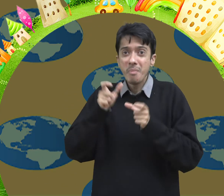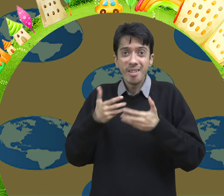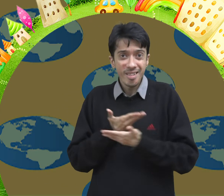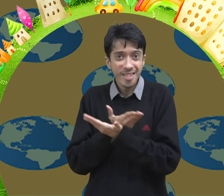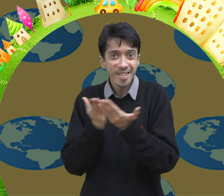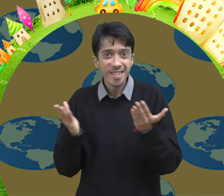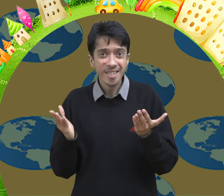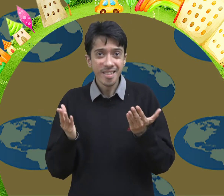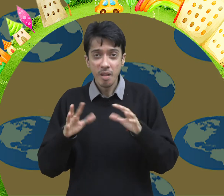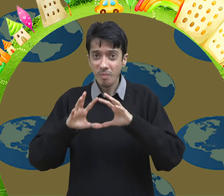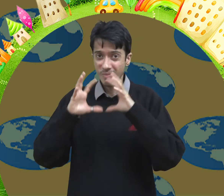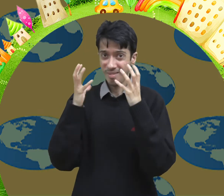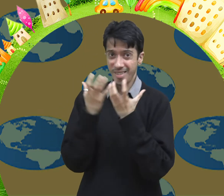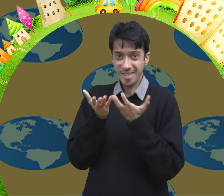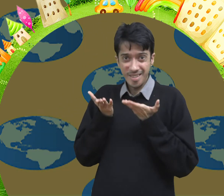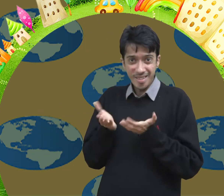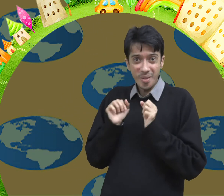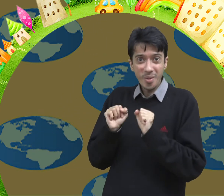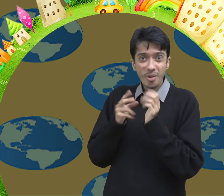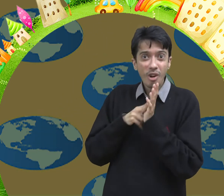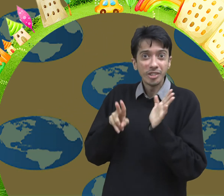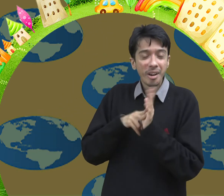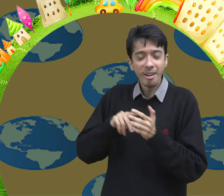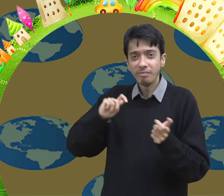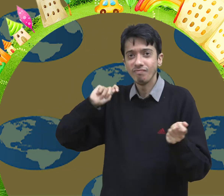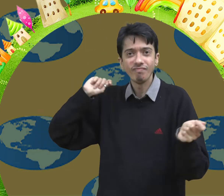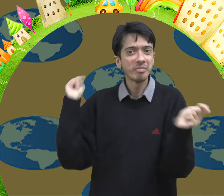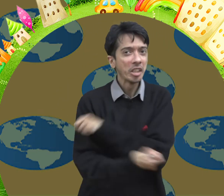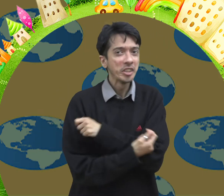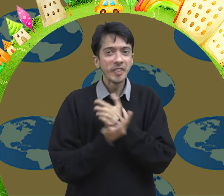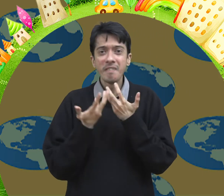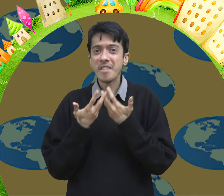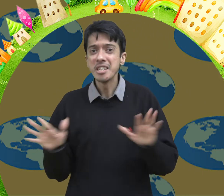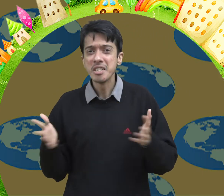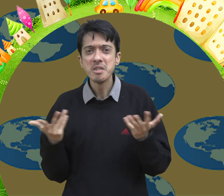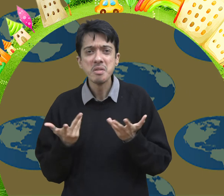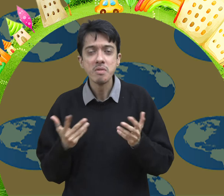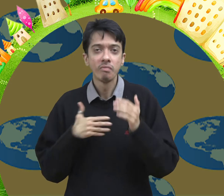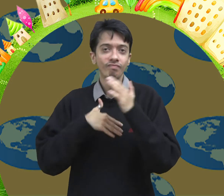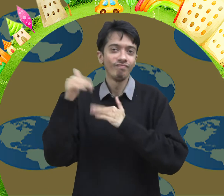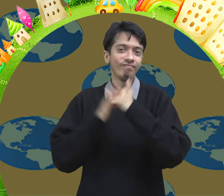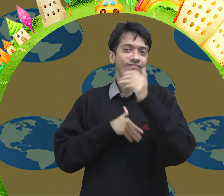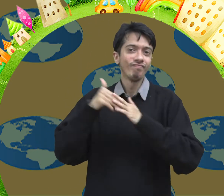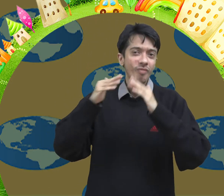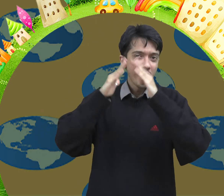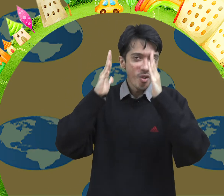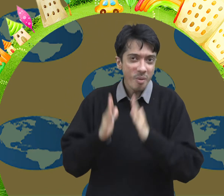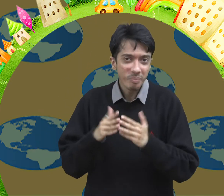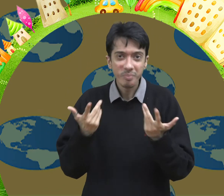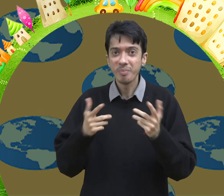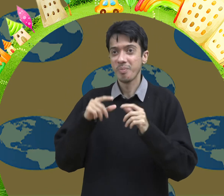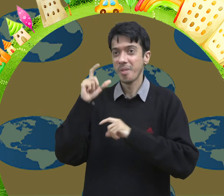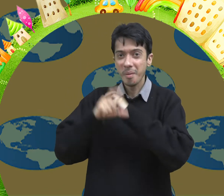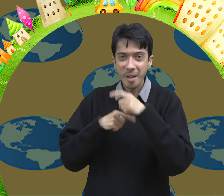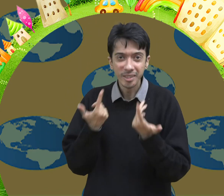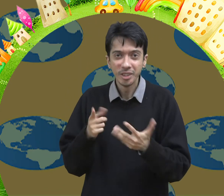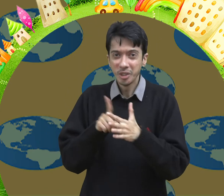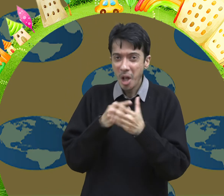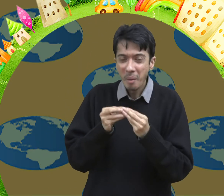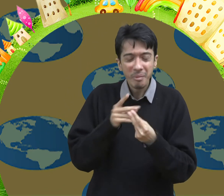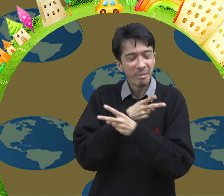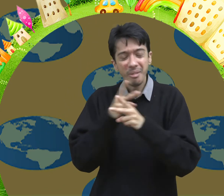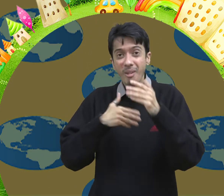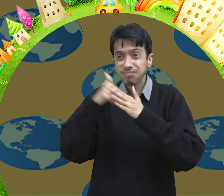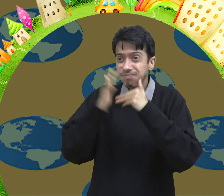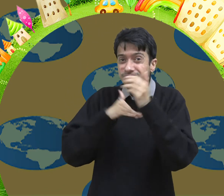We have brought many changes on this earth. We have built houses, buildings, etc.